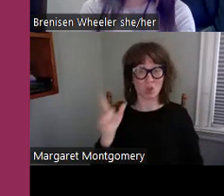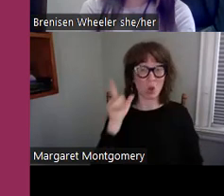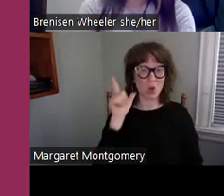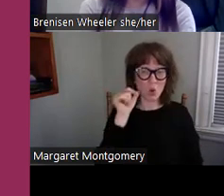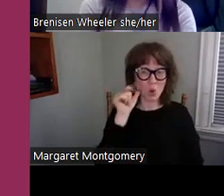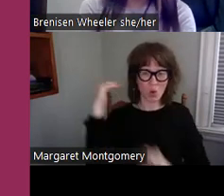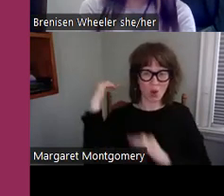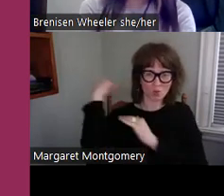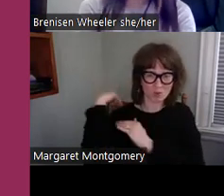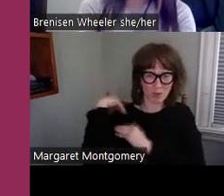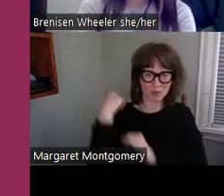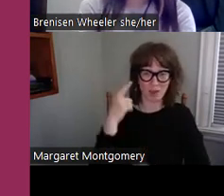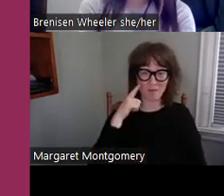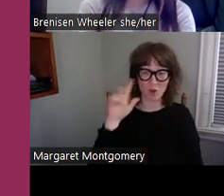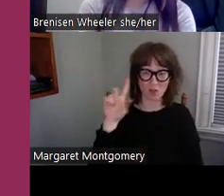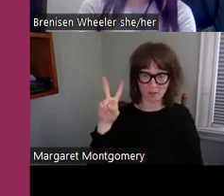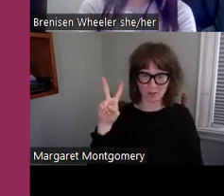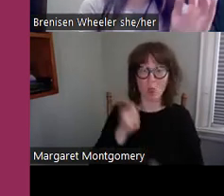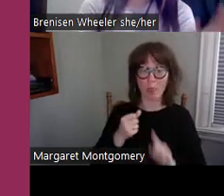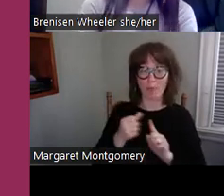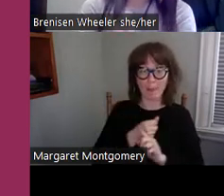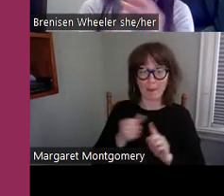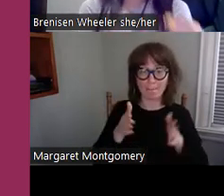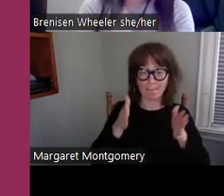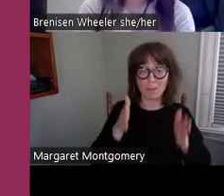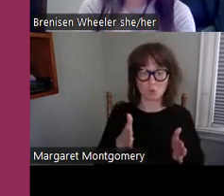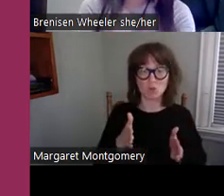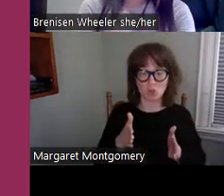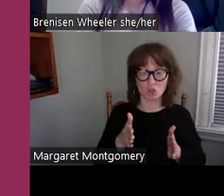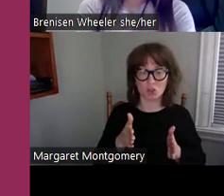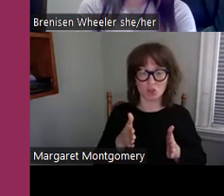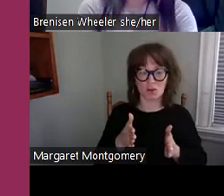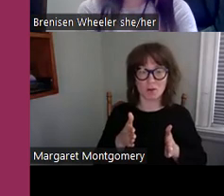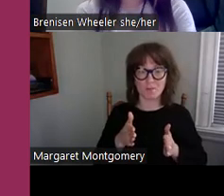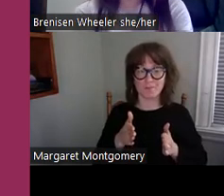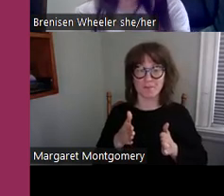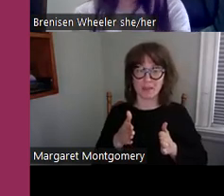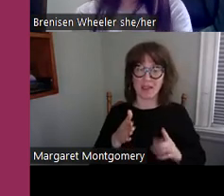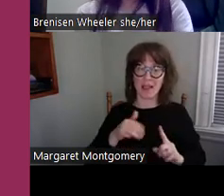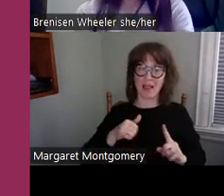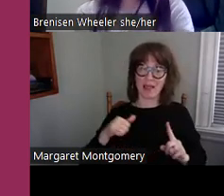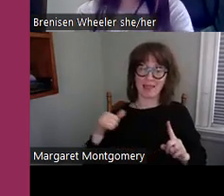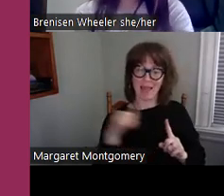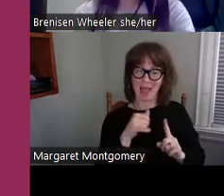13:08:45 And the core. , Yeah. The belief that person has the right to control and then